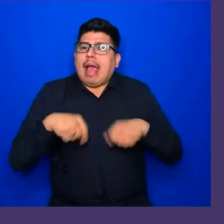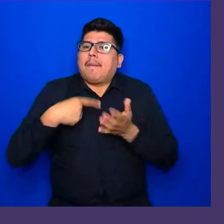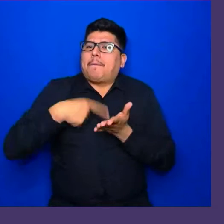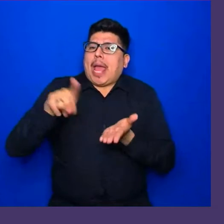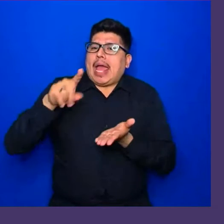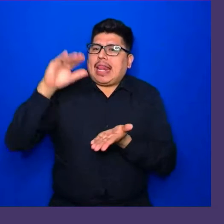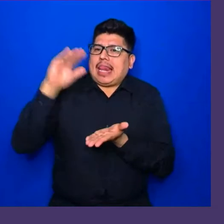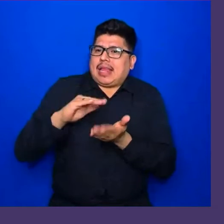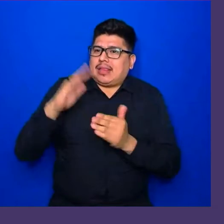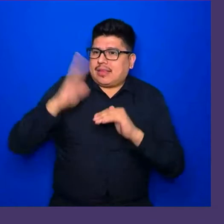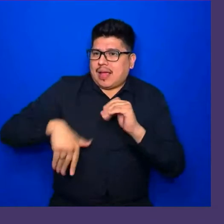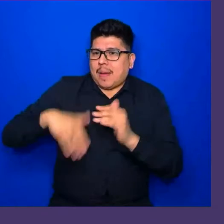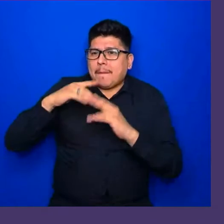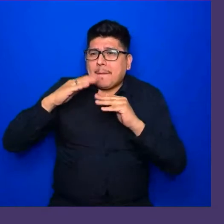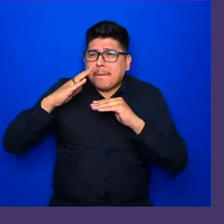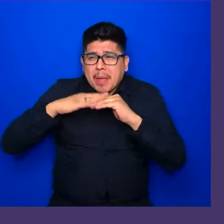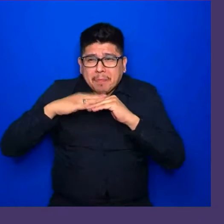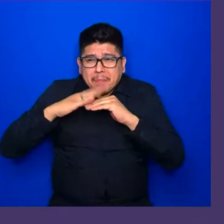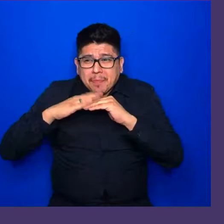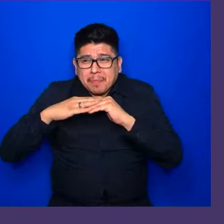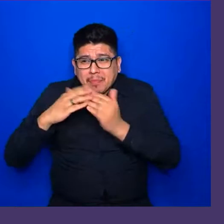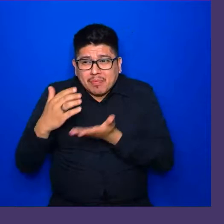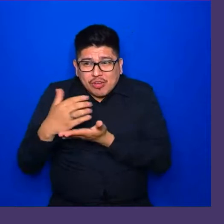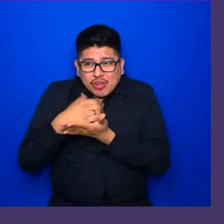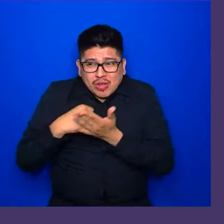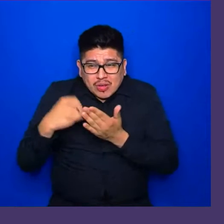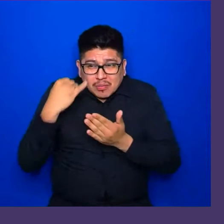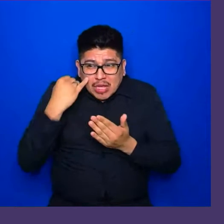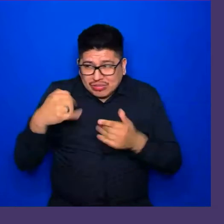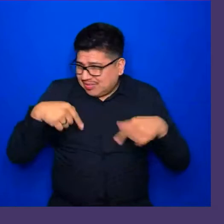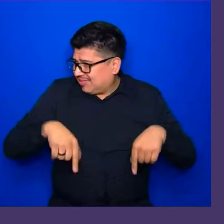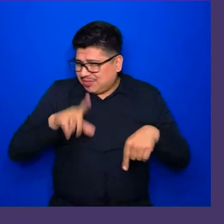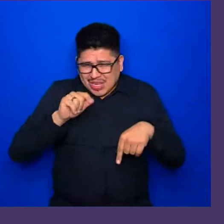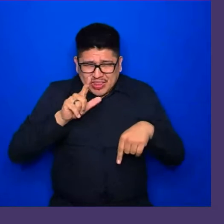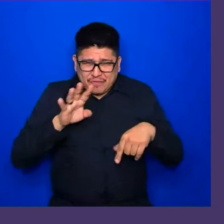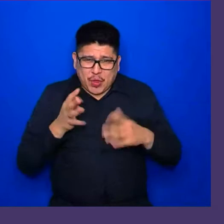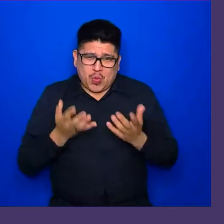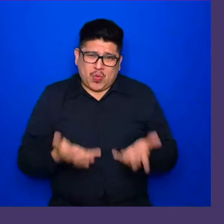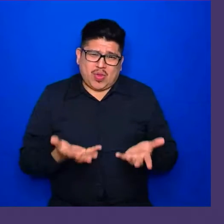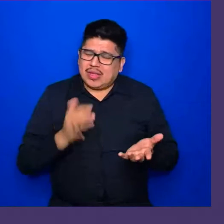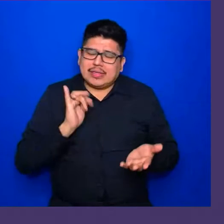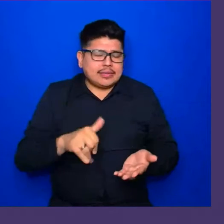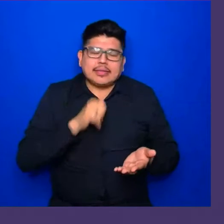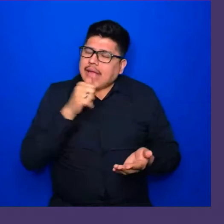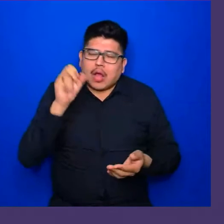It's 2024 and that's not okay. I wonder your thinking on